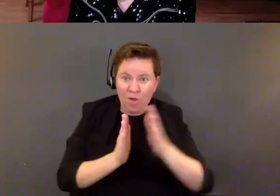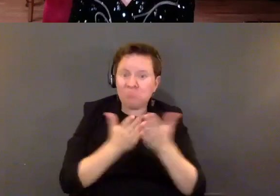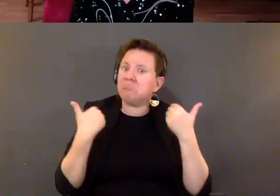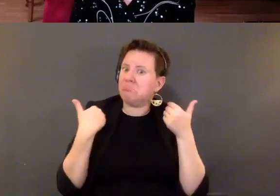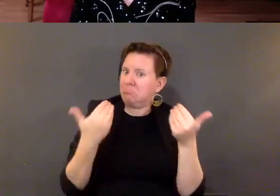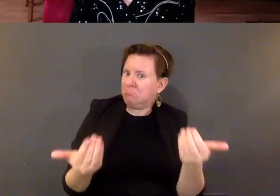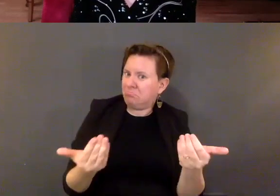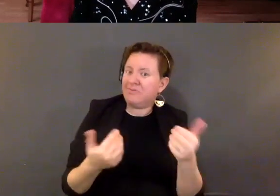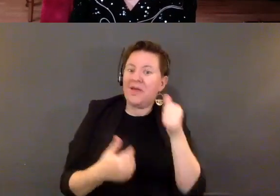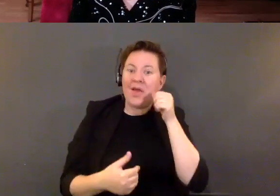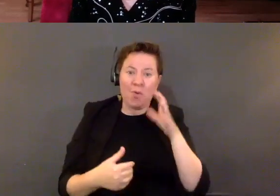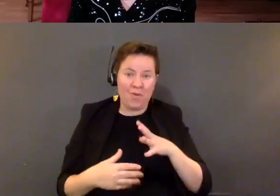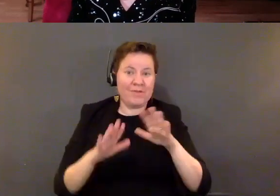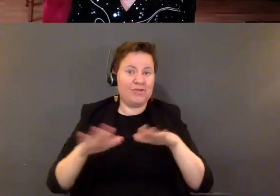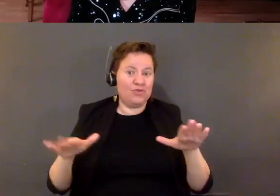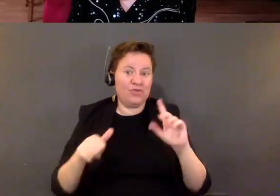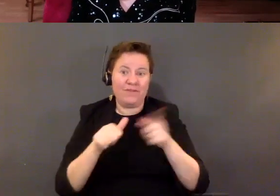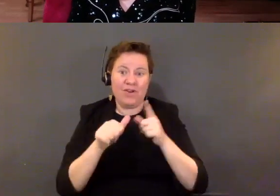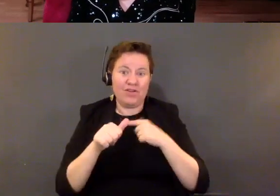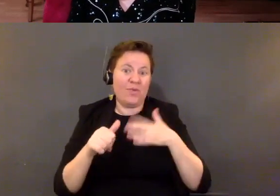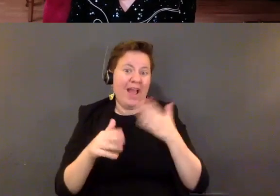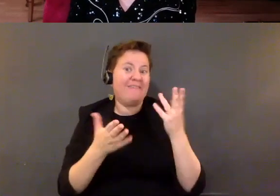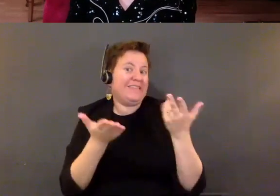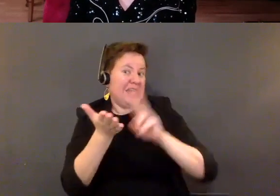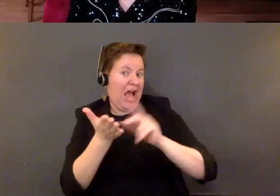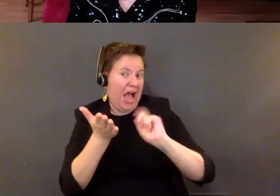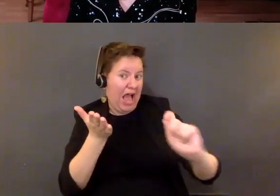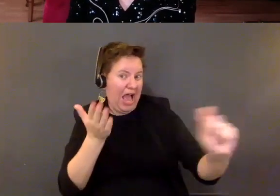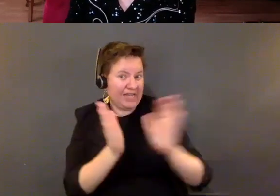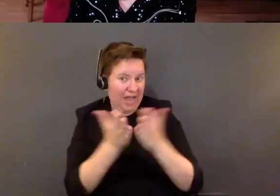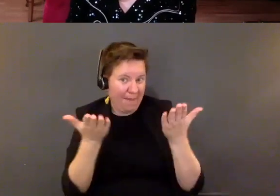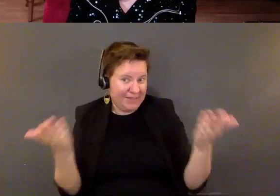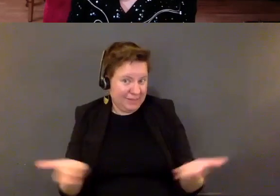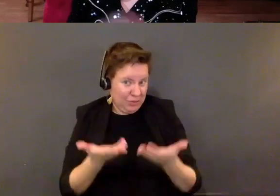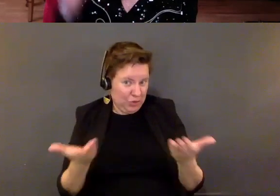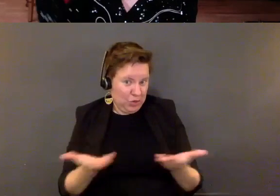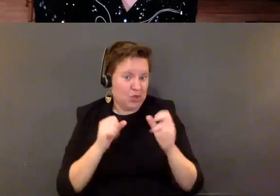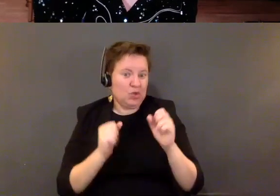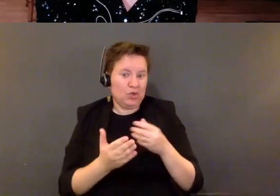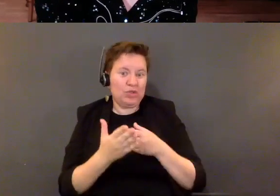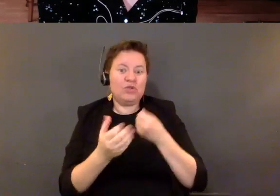children's thirst we have signed copies um so please support your local feminist bookstore